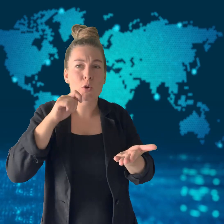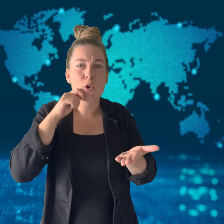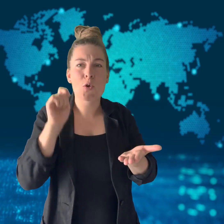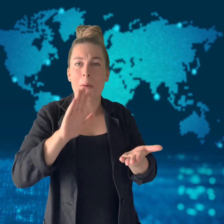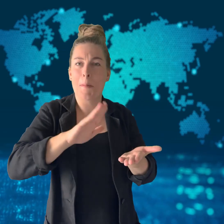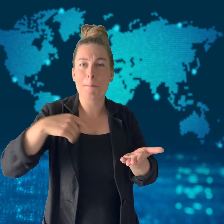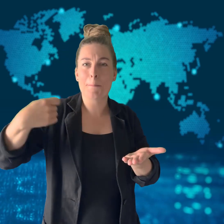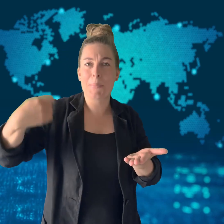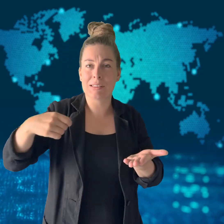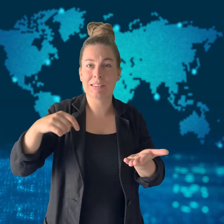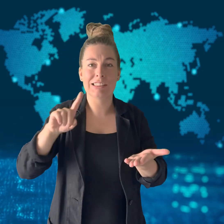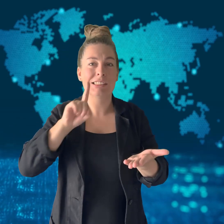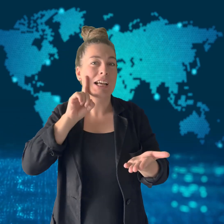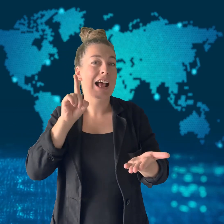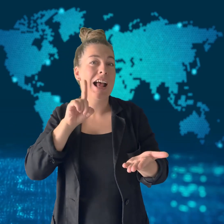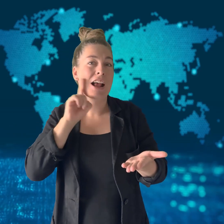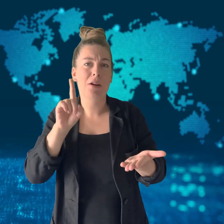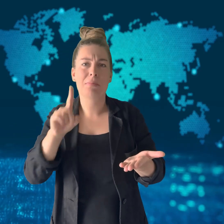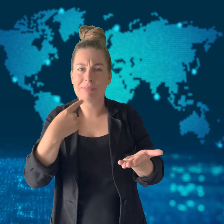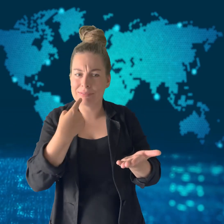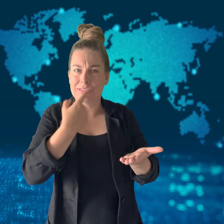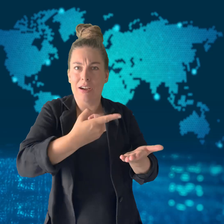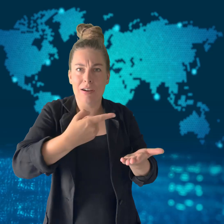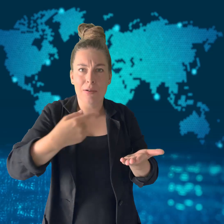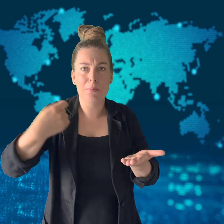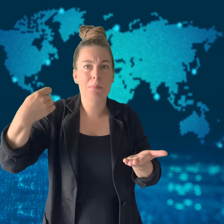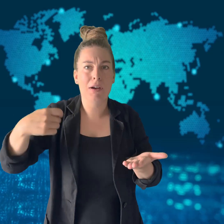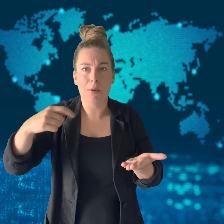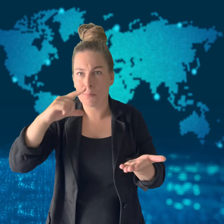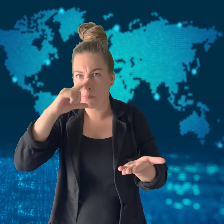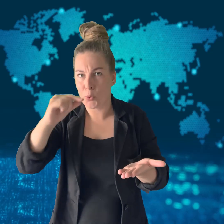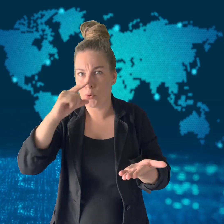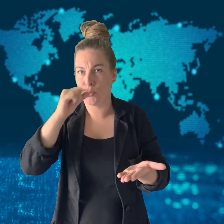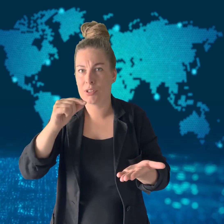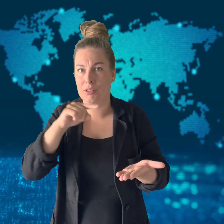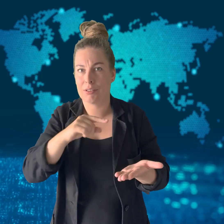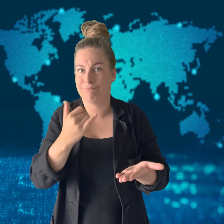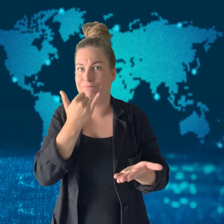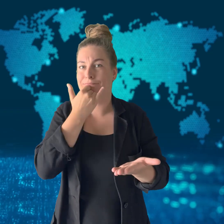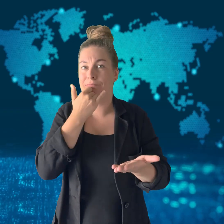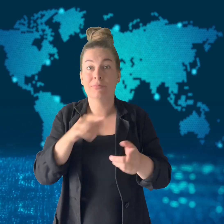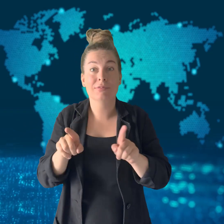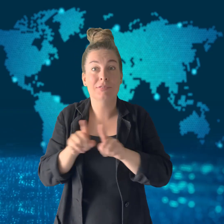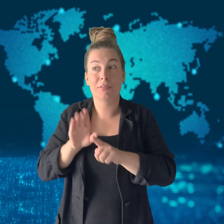"Vice President Trump."